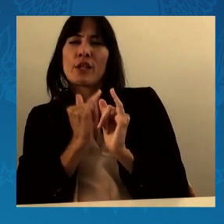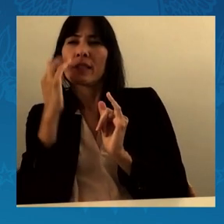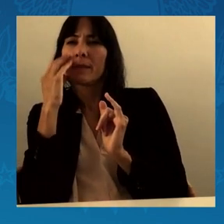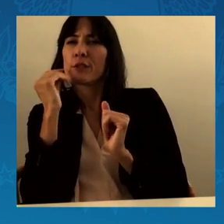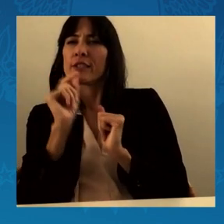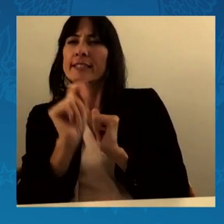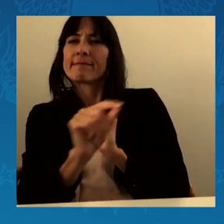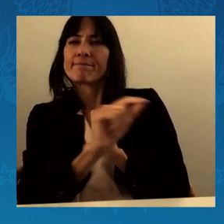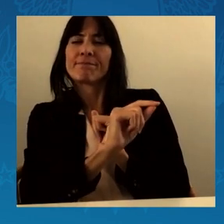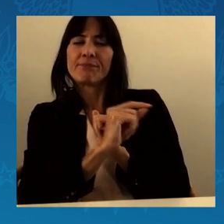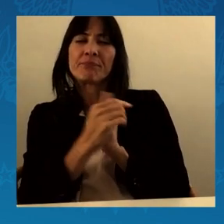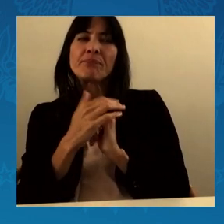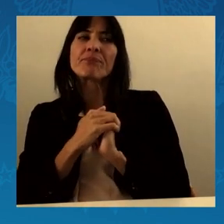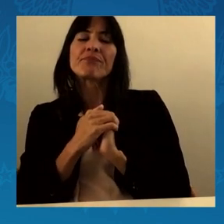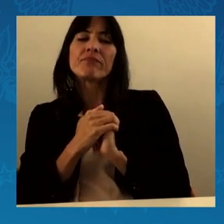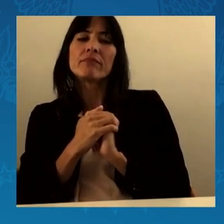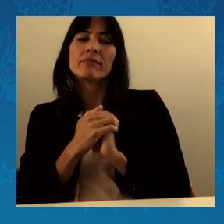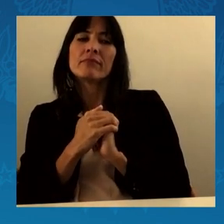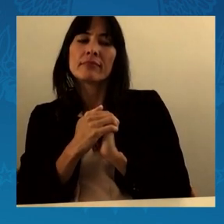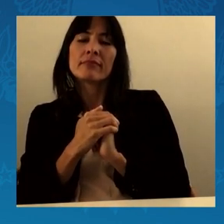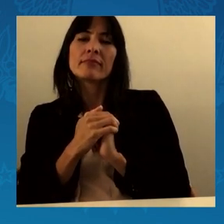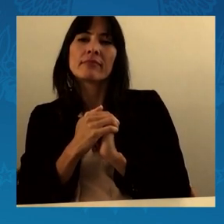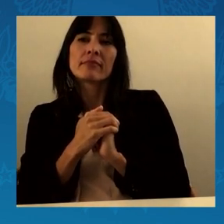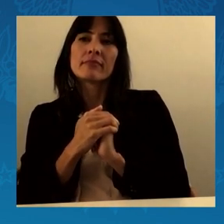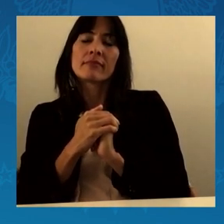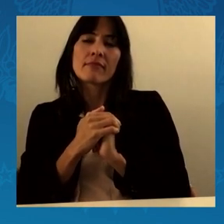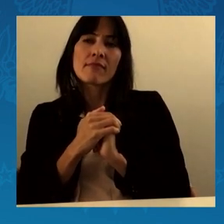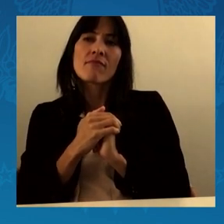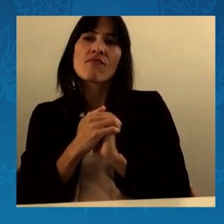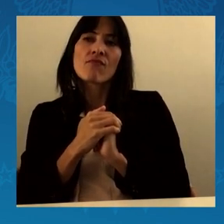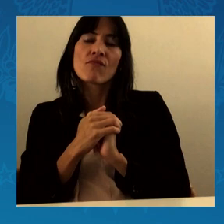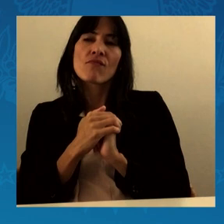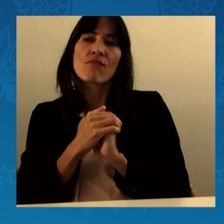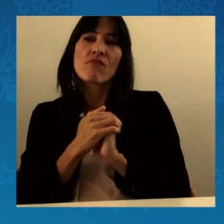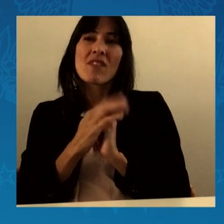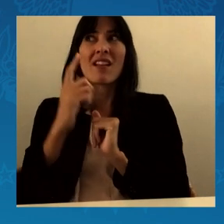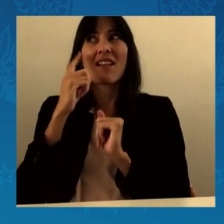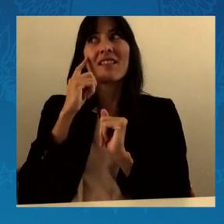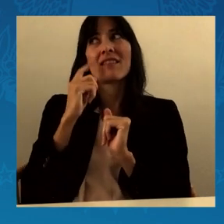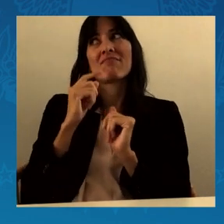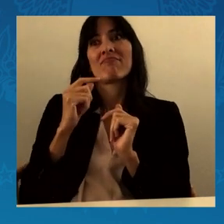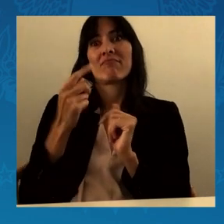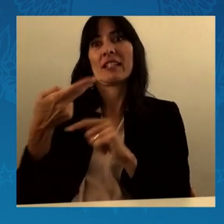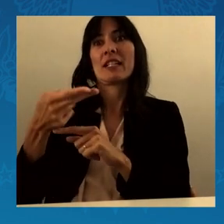I think the importance to our nation of HBCUs